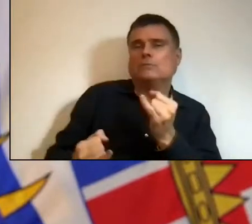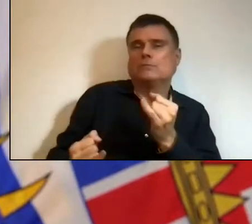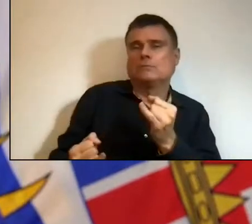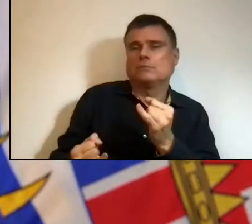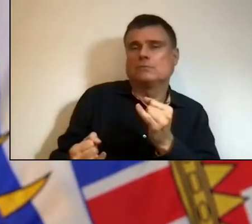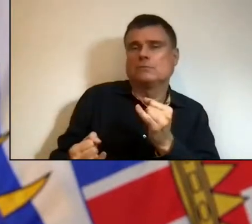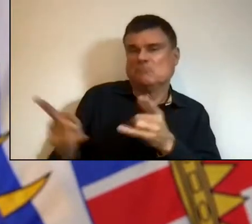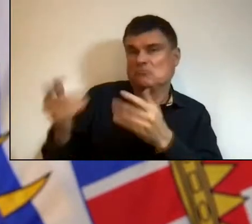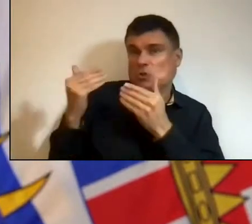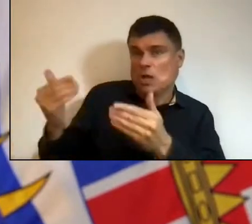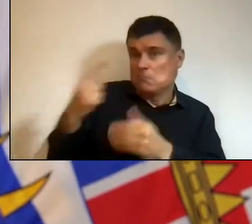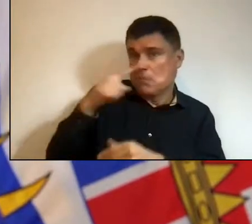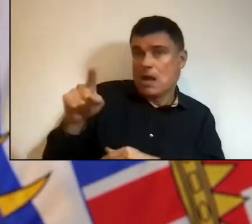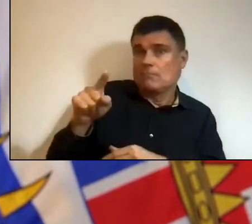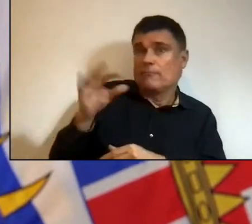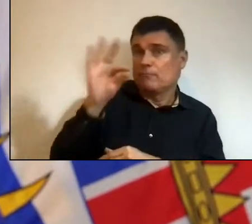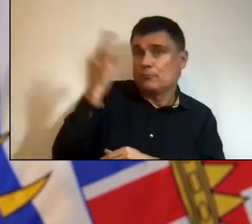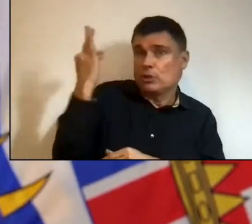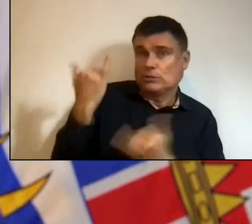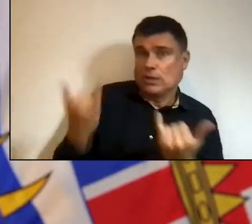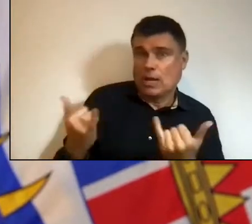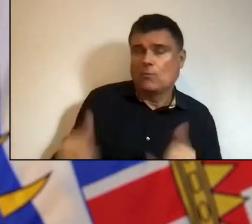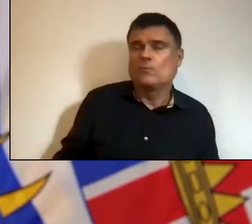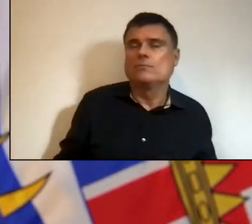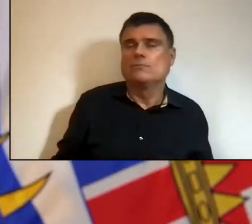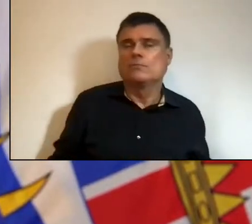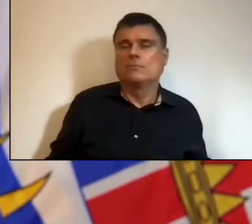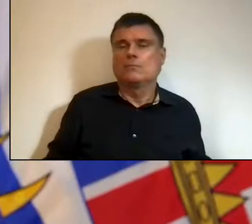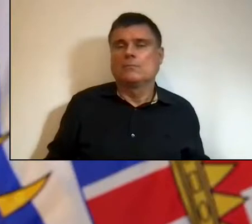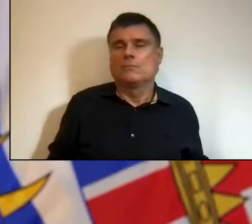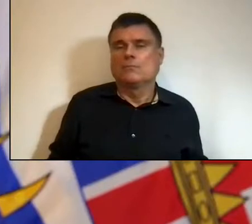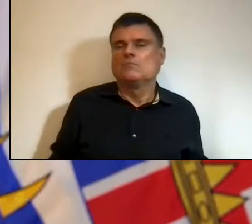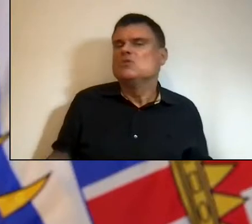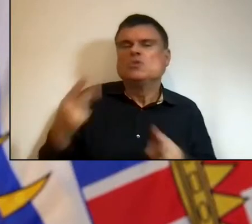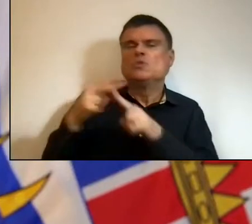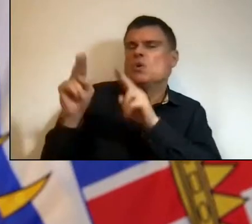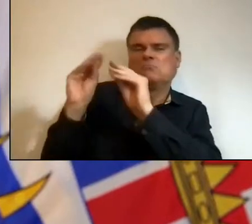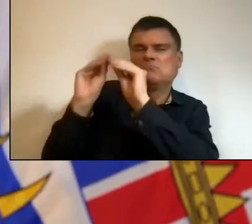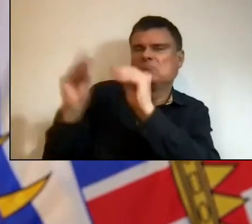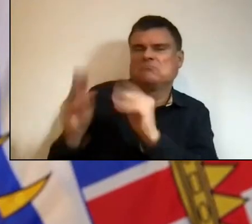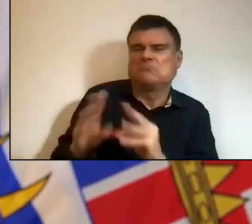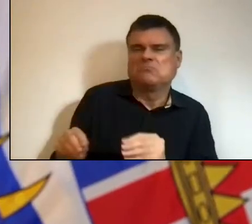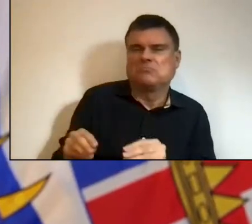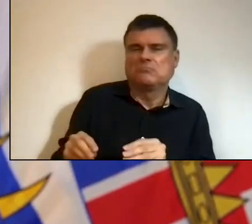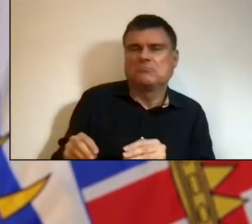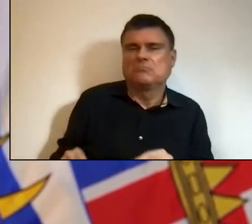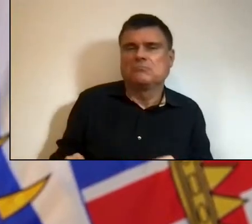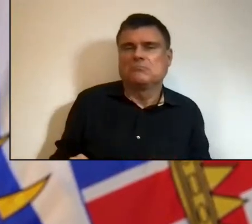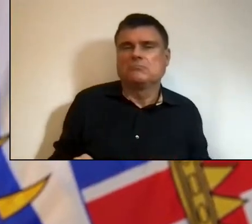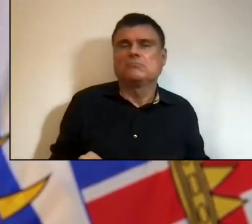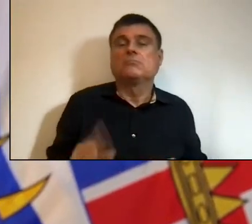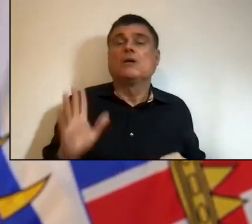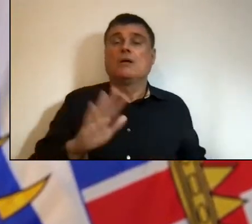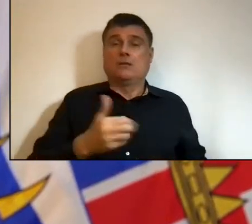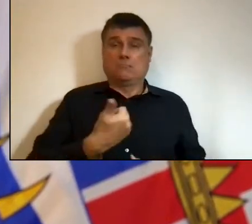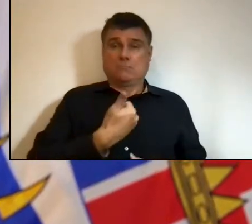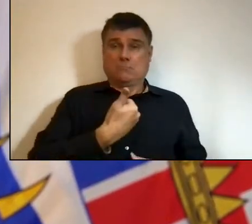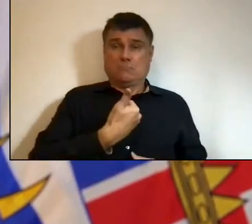good just to follow up just a quick clarification here just in terms of the limits on personal